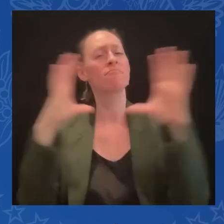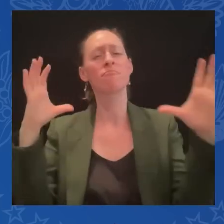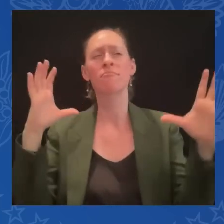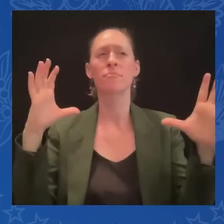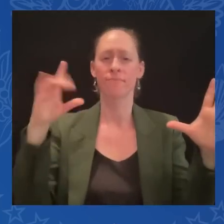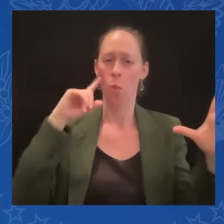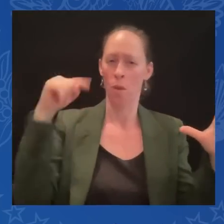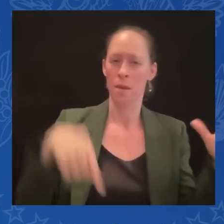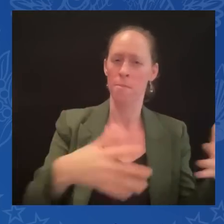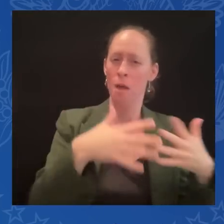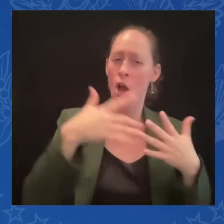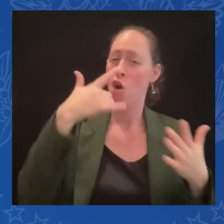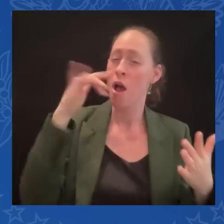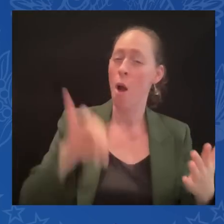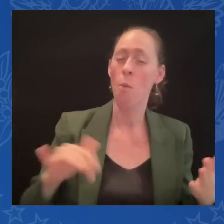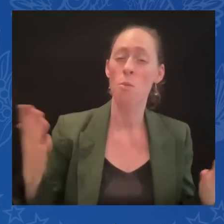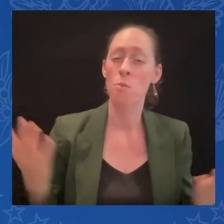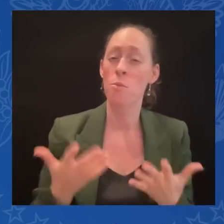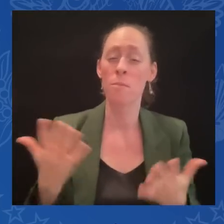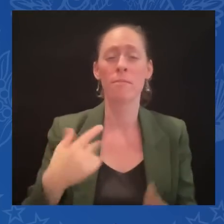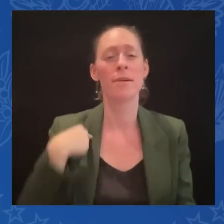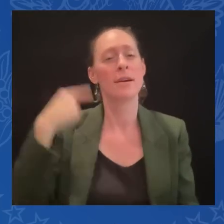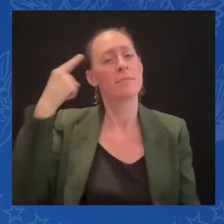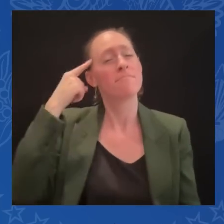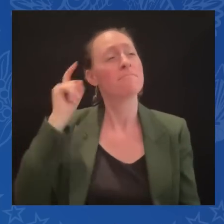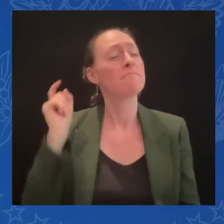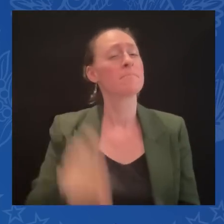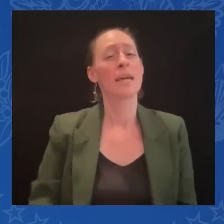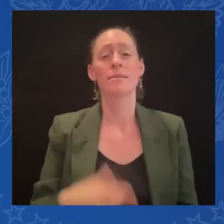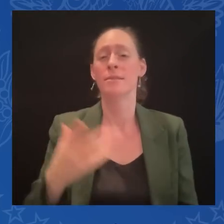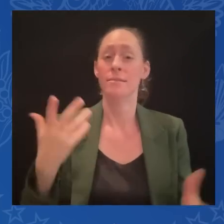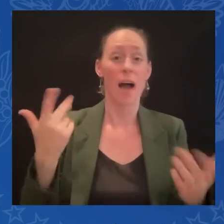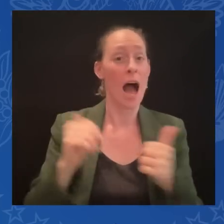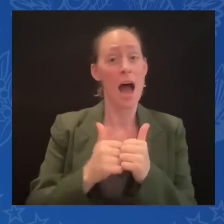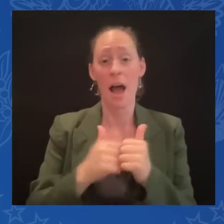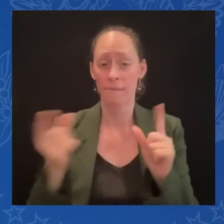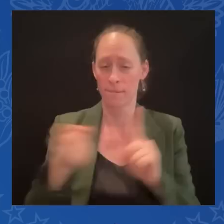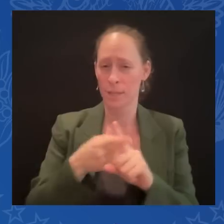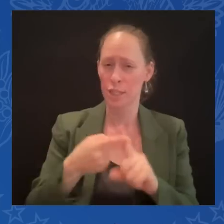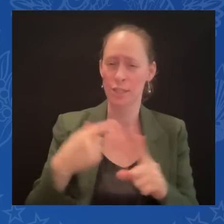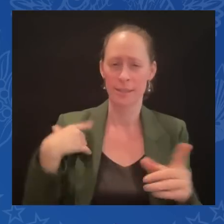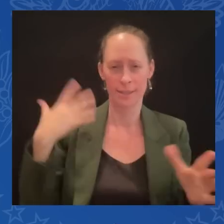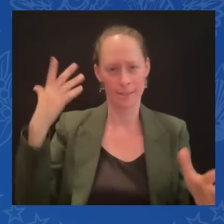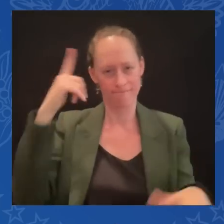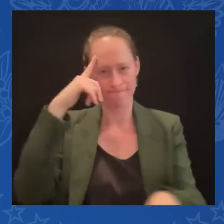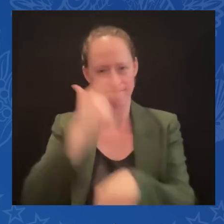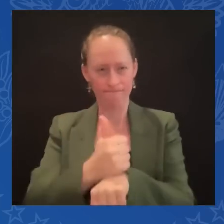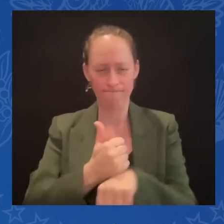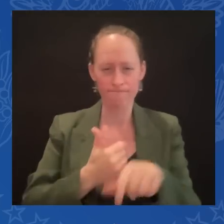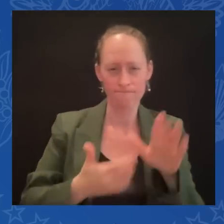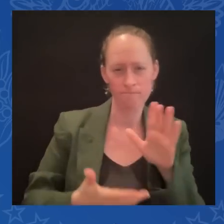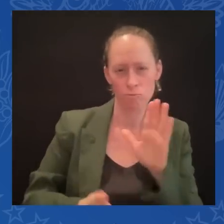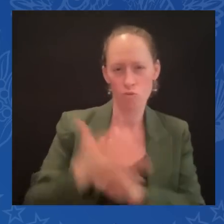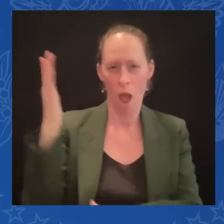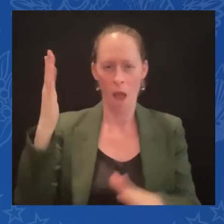to change the economic direction of this country, to move trickle-down economics and get rid of it for everyone, from --